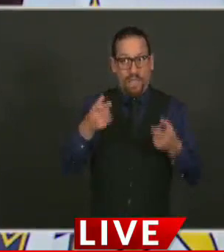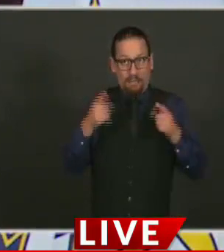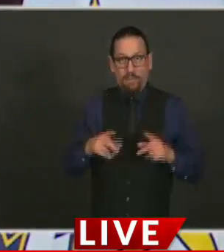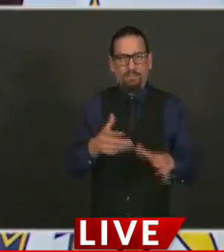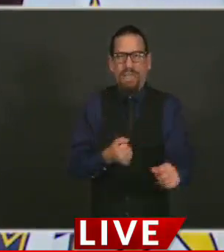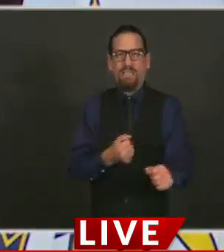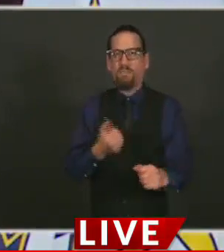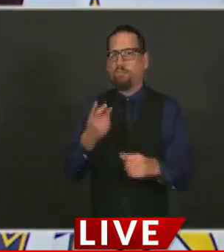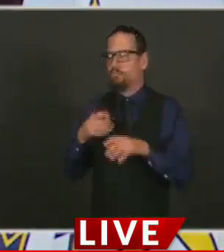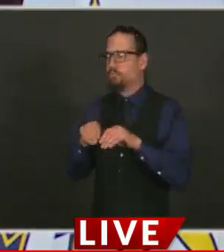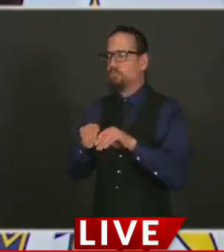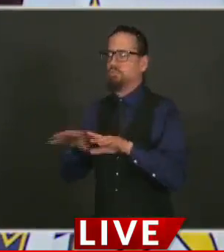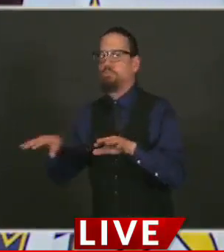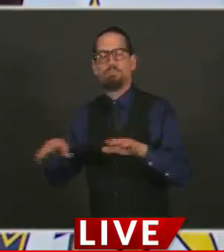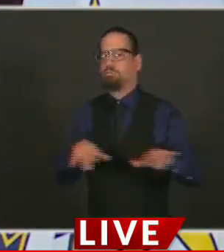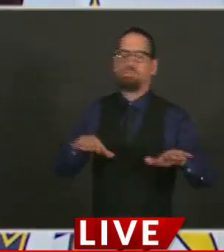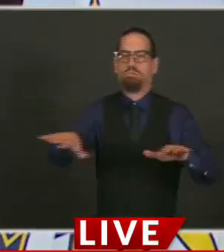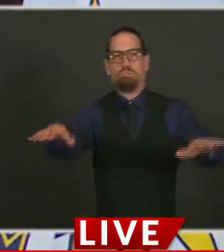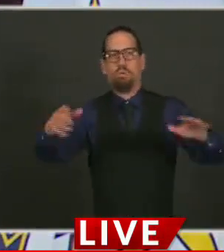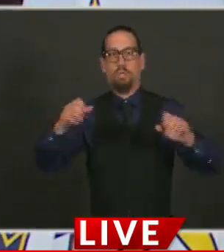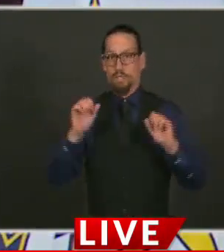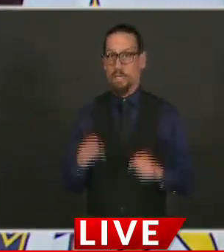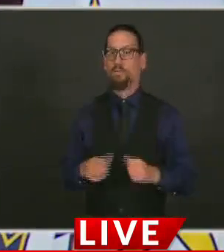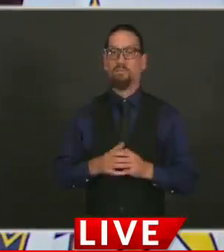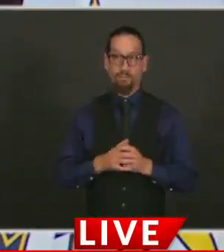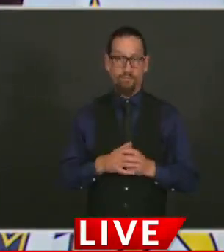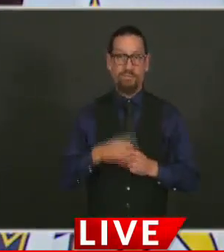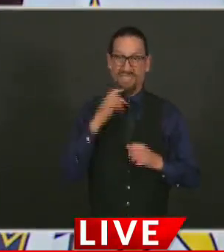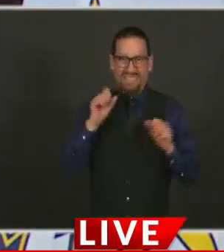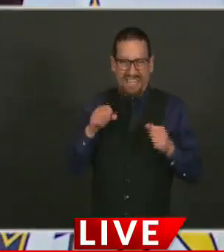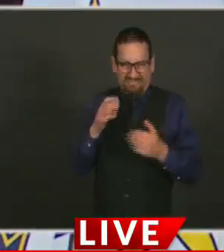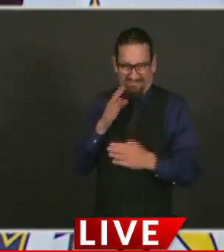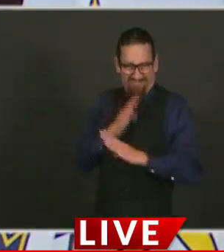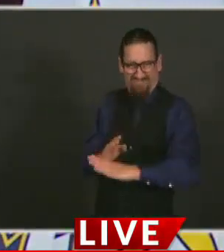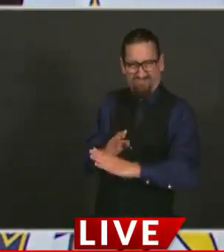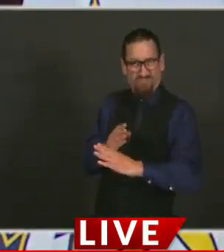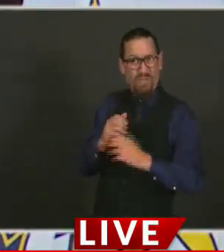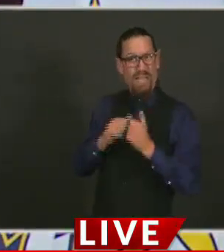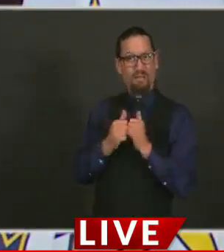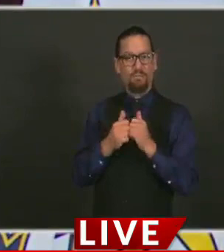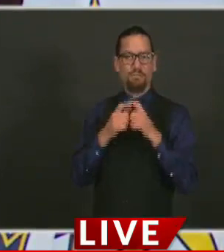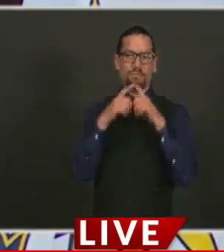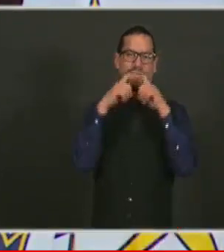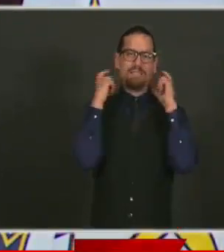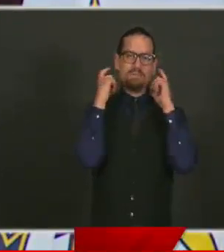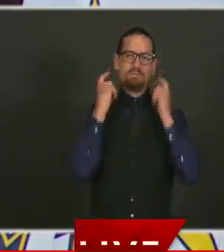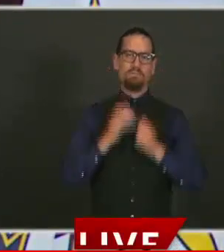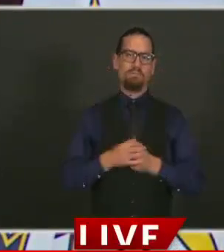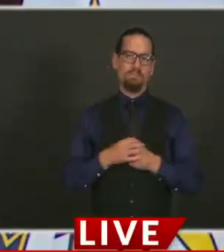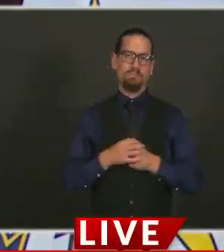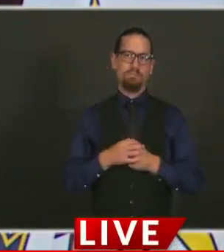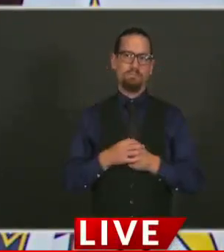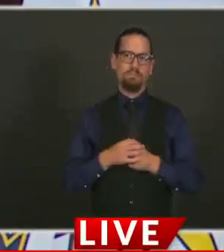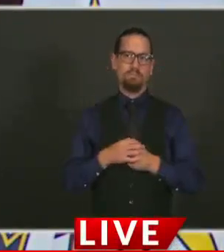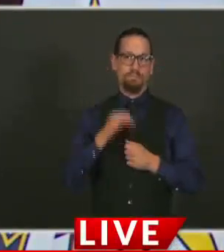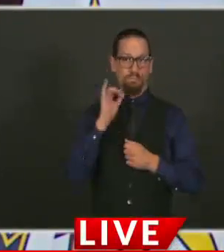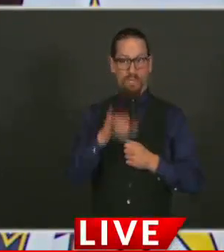WE ARE LEARNING THAT CAN HAPPEN IN BURSTS. IT CAN REALLY GO QUICKLY. IT CAN ALL BE STOPPED BY BEING UP -- BY BEING ABLE TO WEAR A